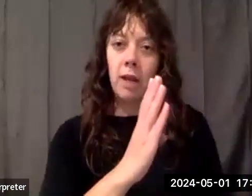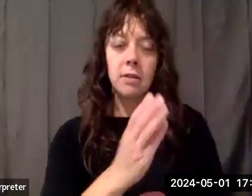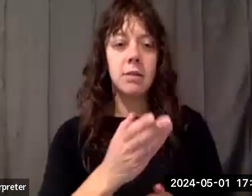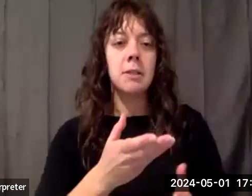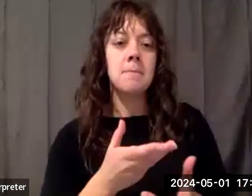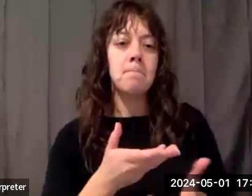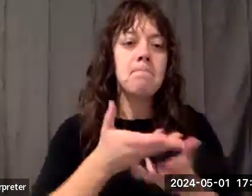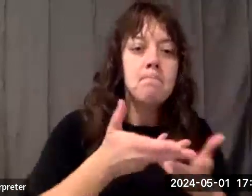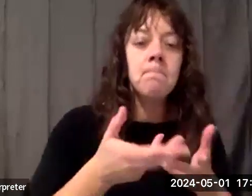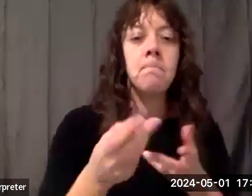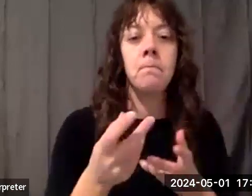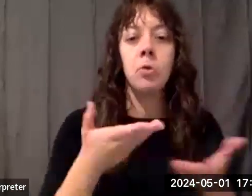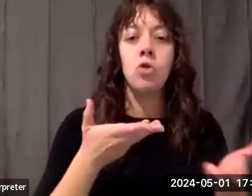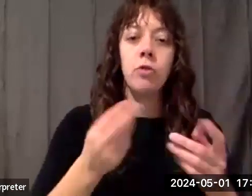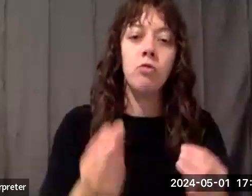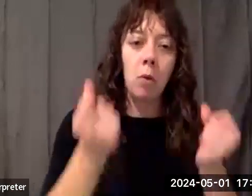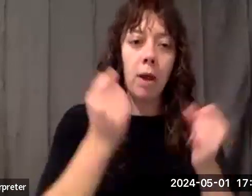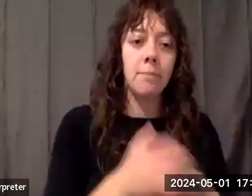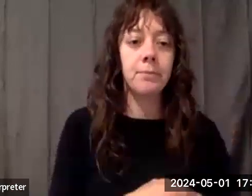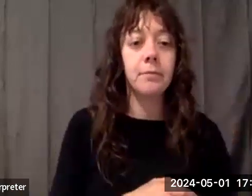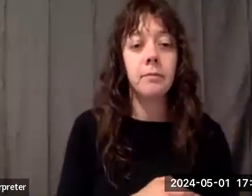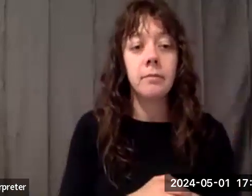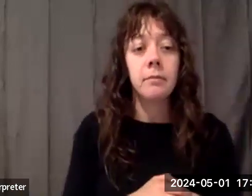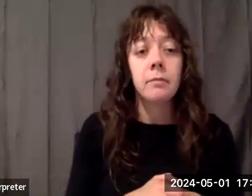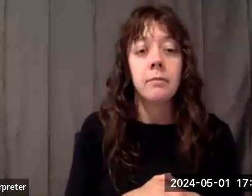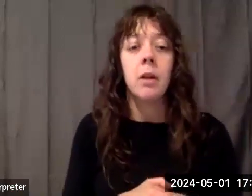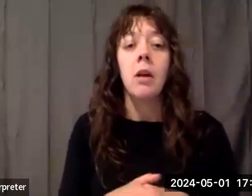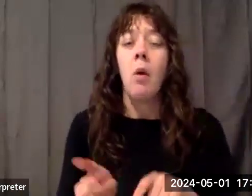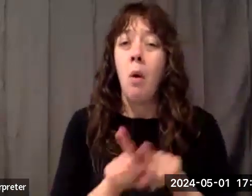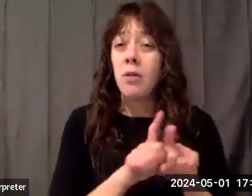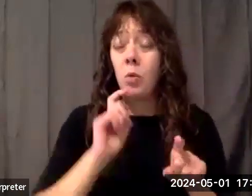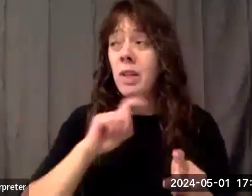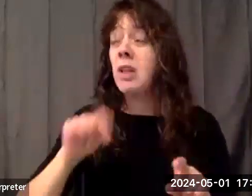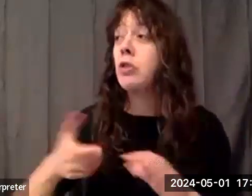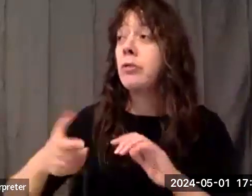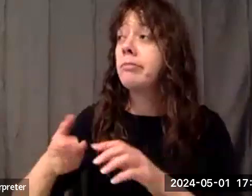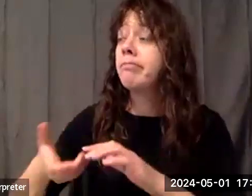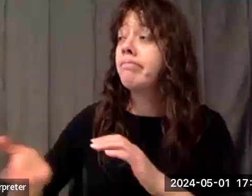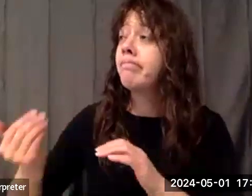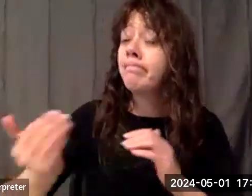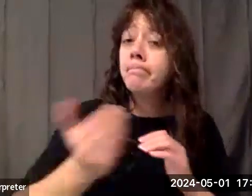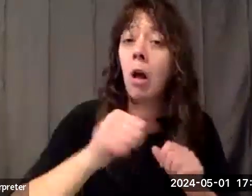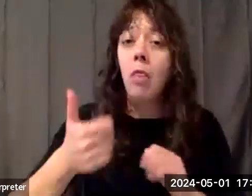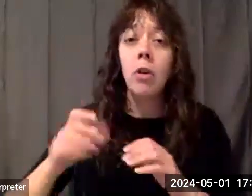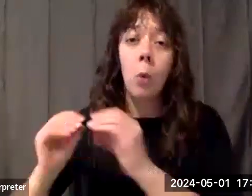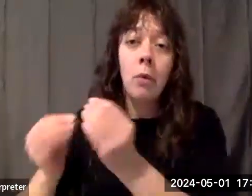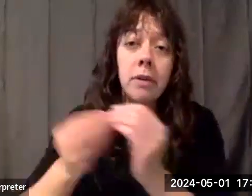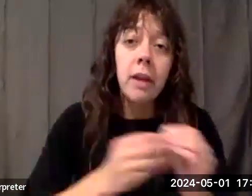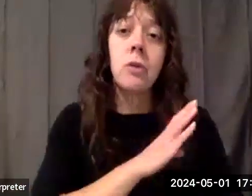We need to maximize partnerships with the associations, the boards, the commissions, and then we need to evaluate the issues, implement improvements previously